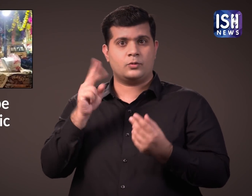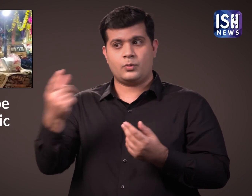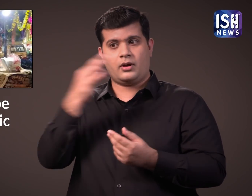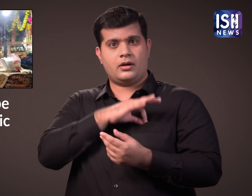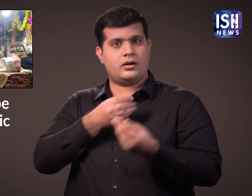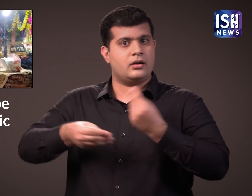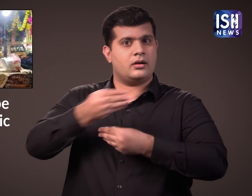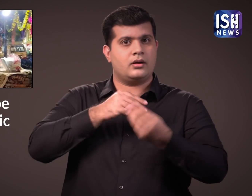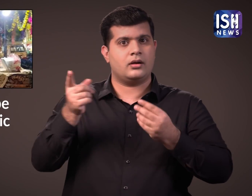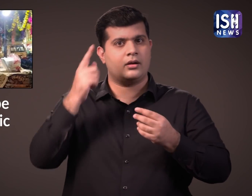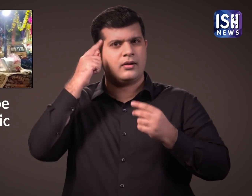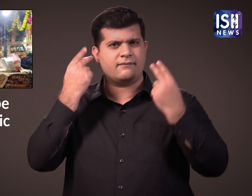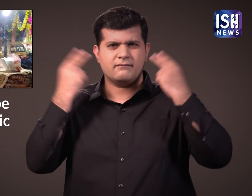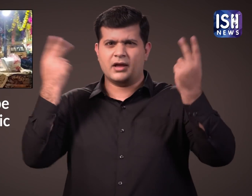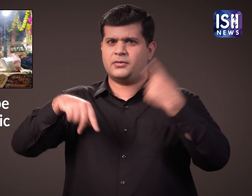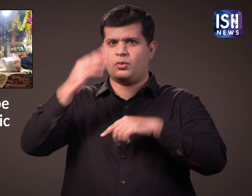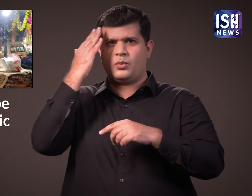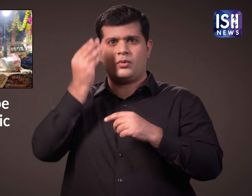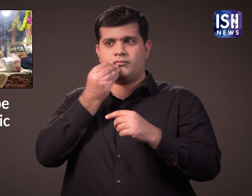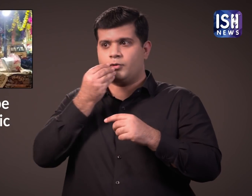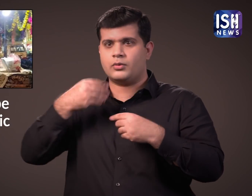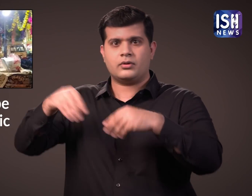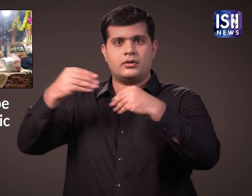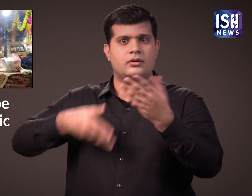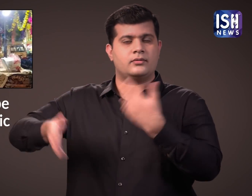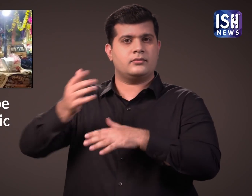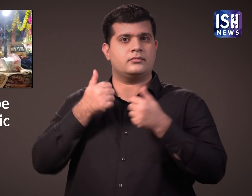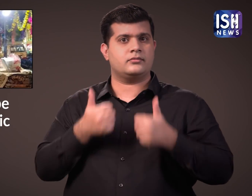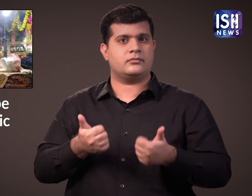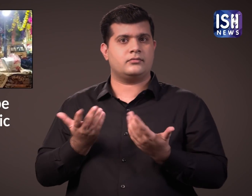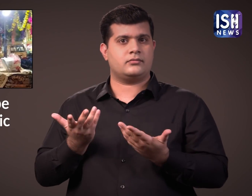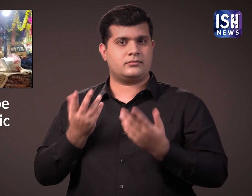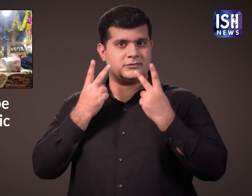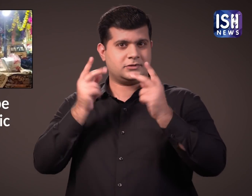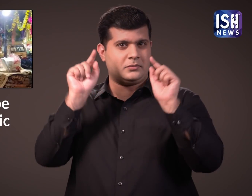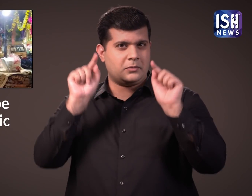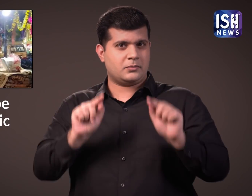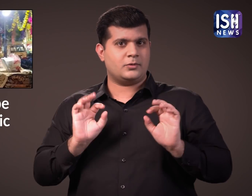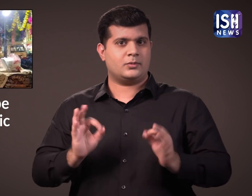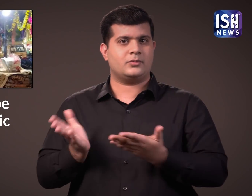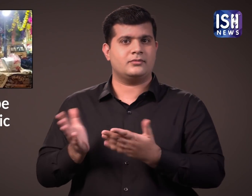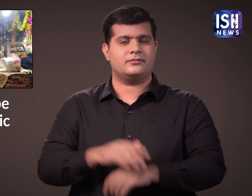He was a chef earning 2 lakhs now he has a famous biryani stall.